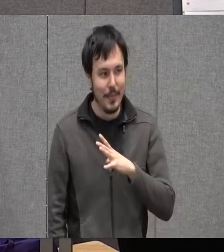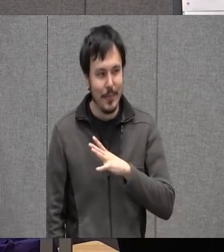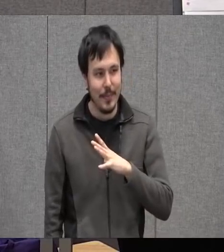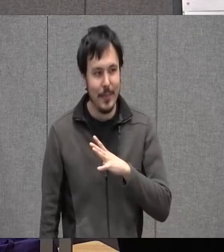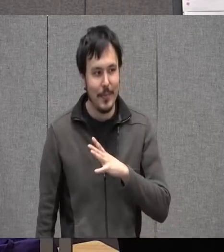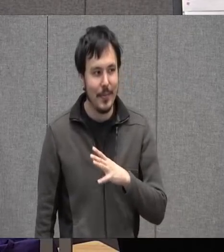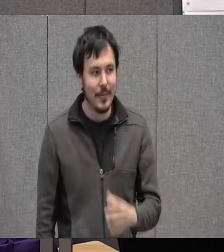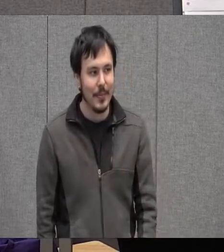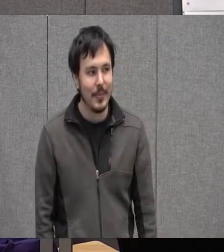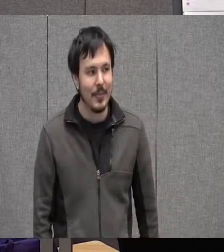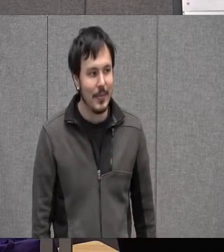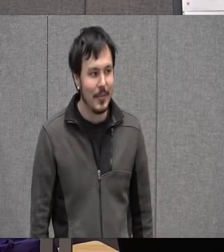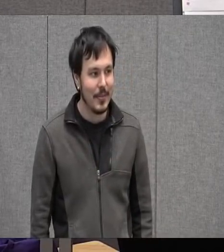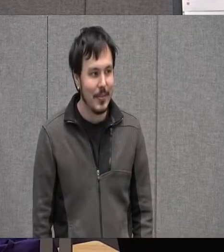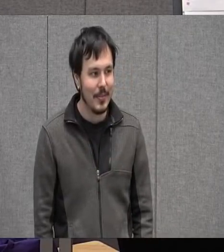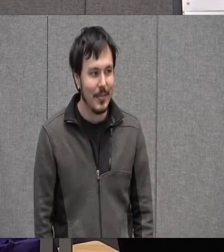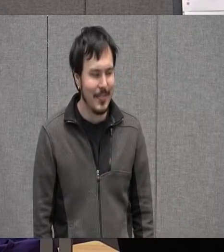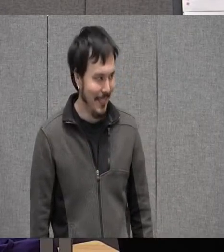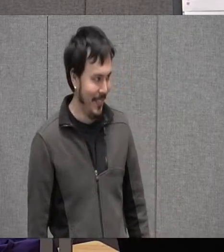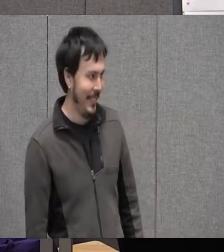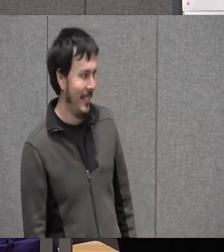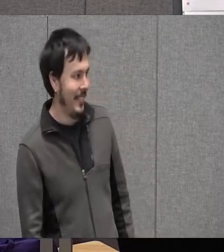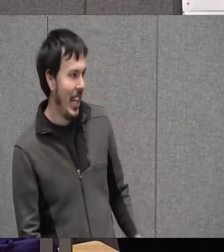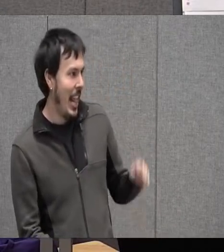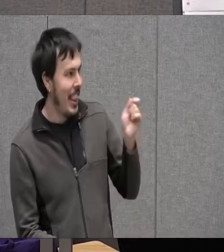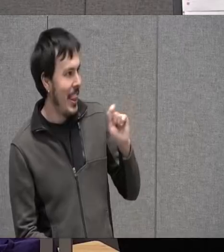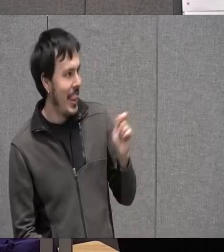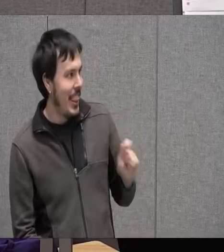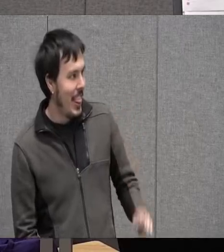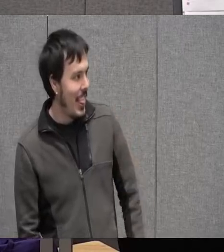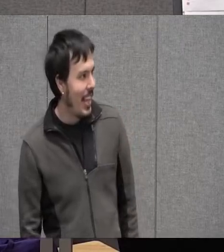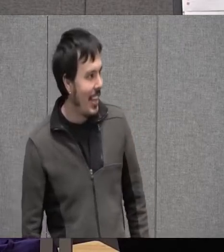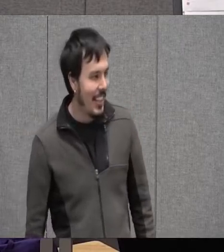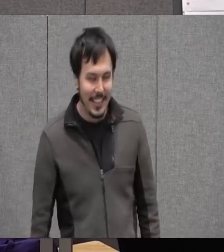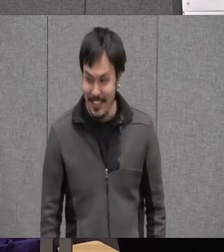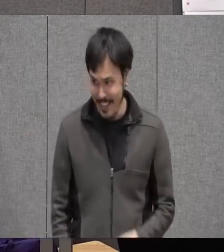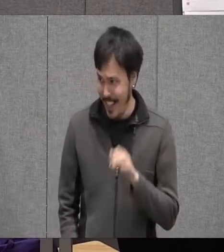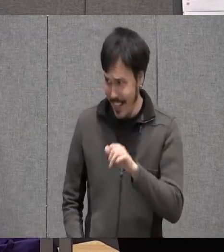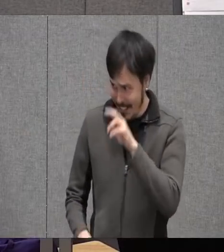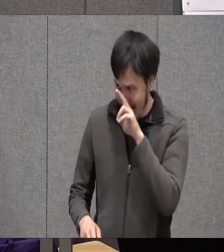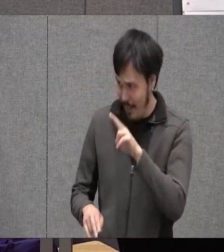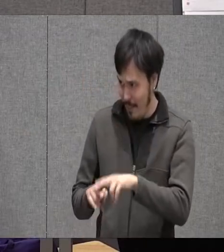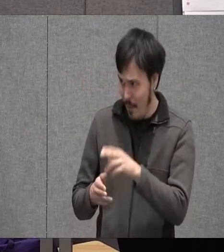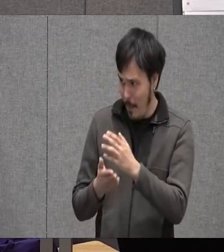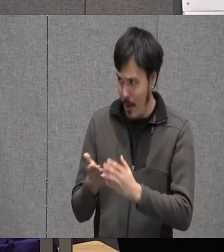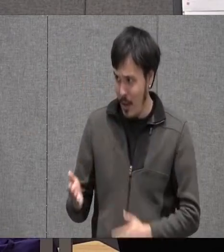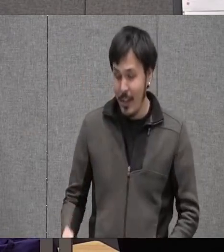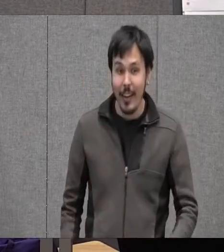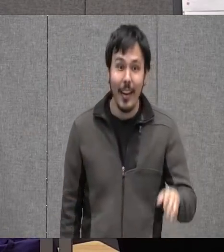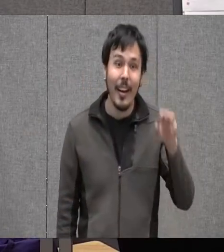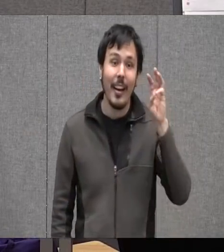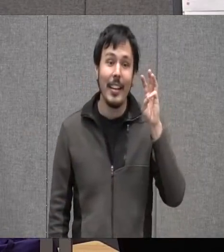Man, you really scribbled that. That's the funnest part. [Both] Six, 12,